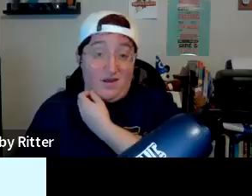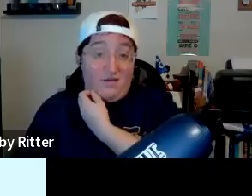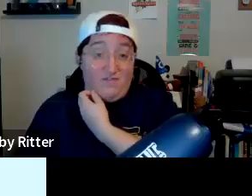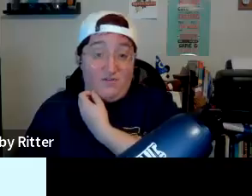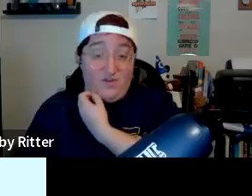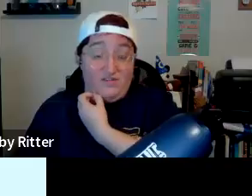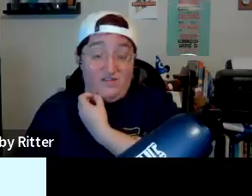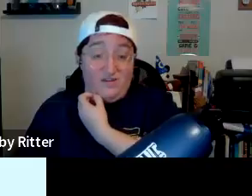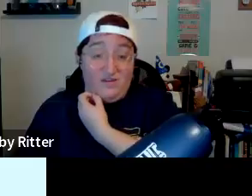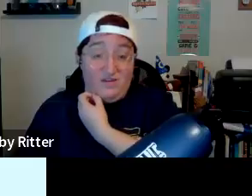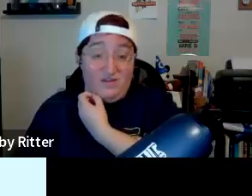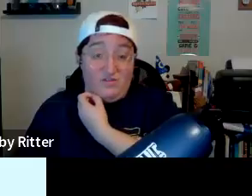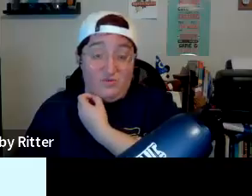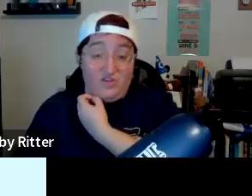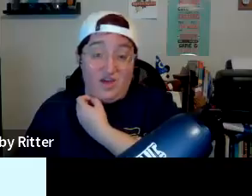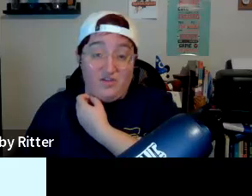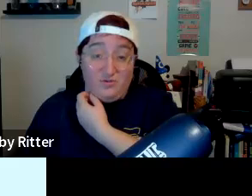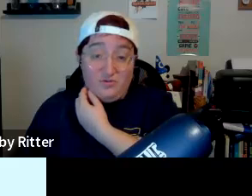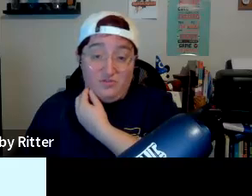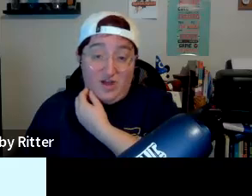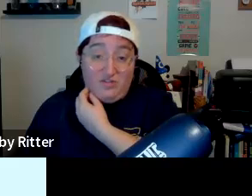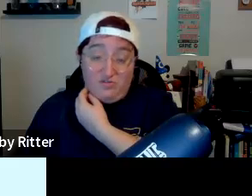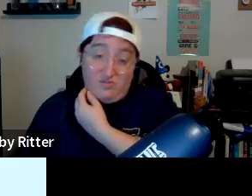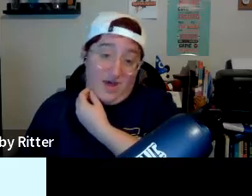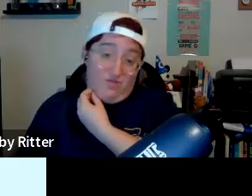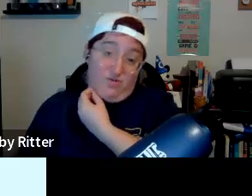About a 10 minute break.